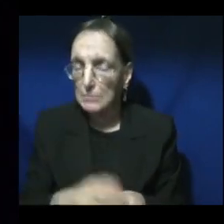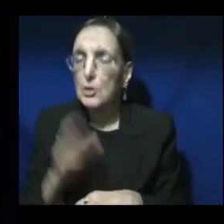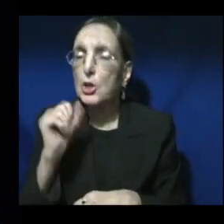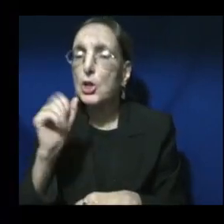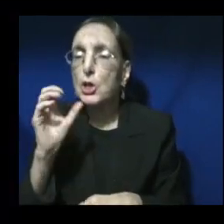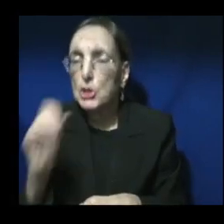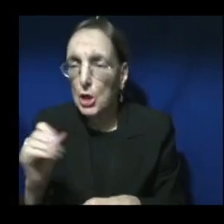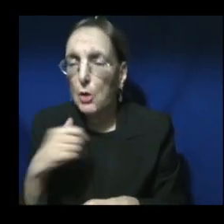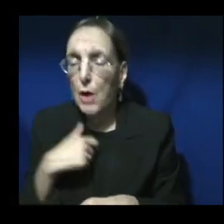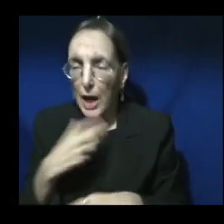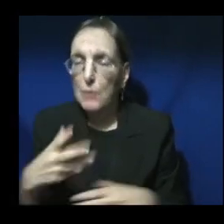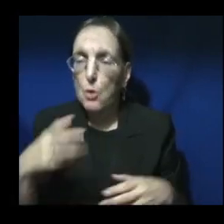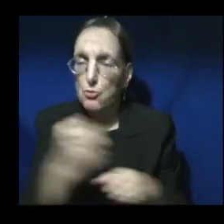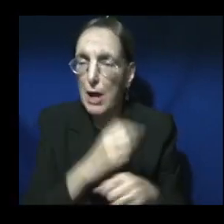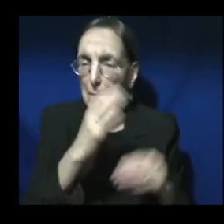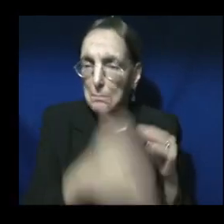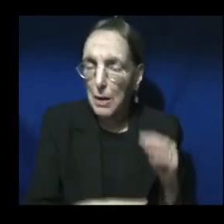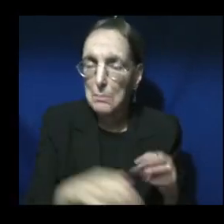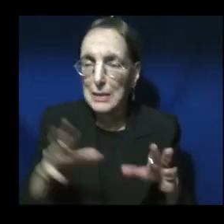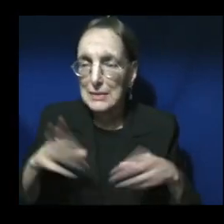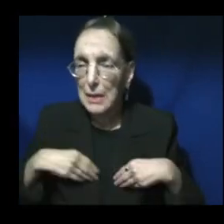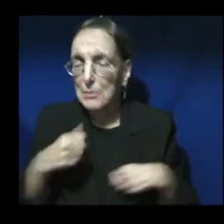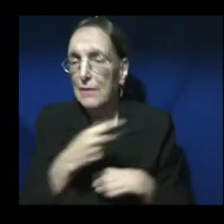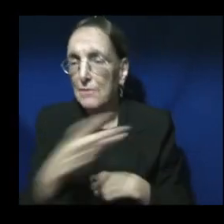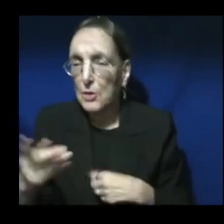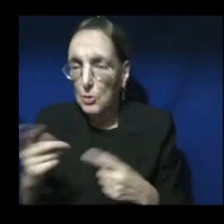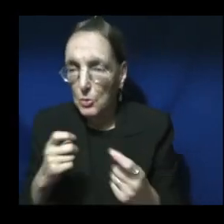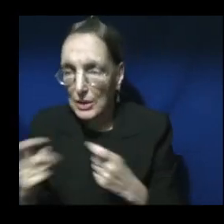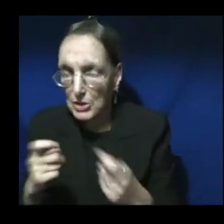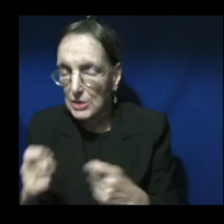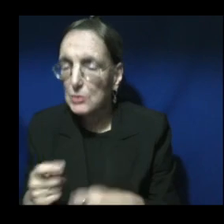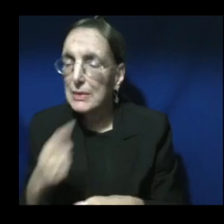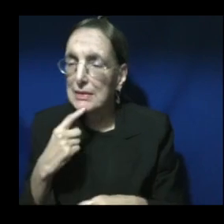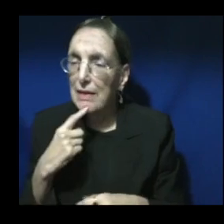As we talked about this morning, there are six ways to speak or write more effectively. There’s